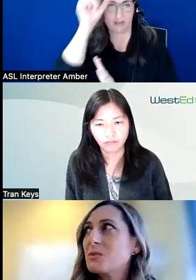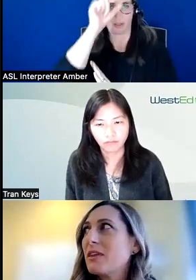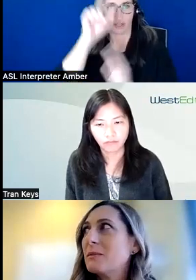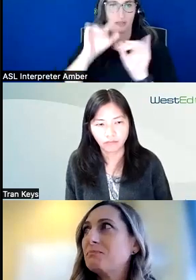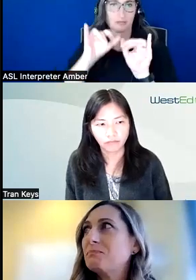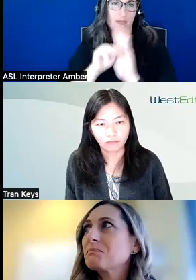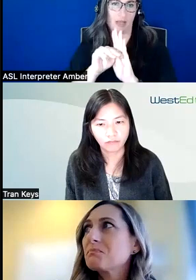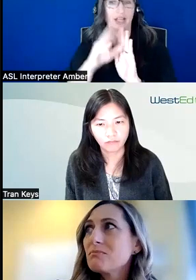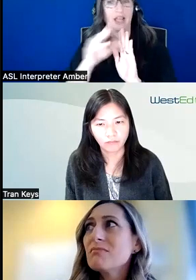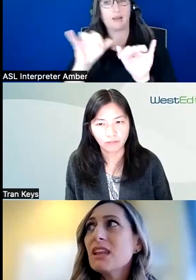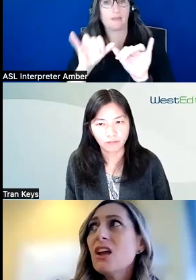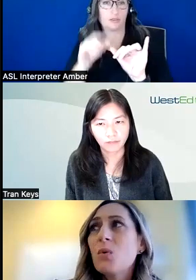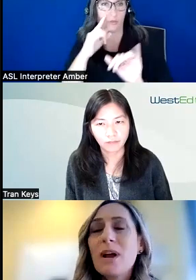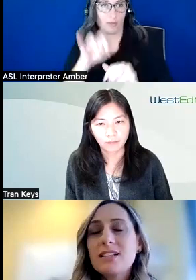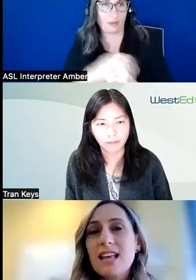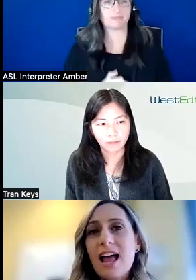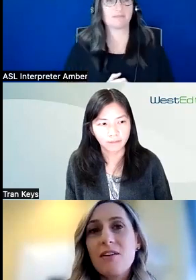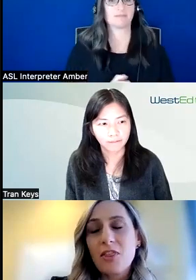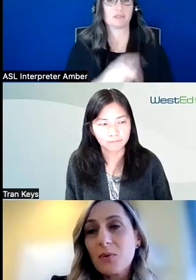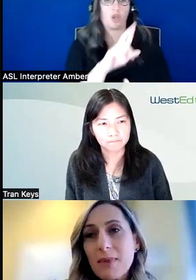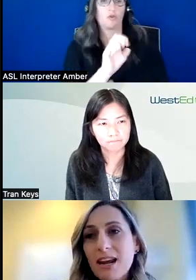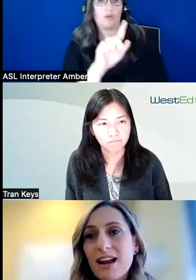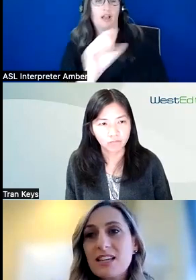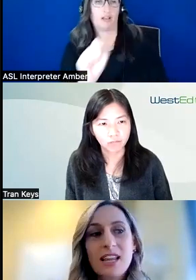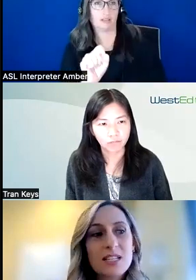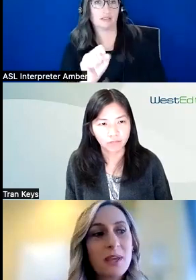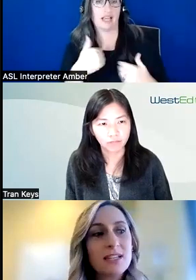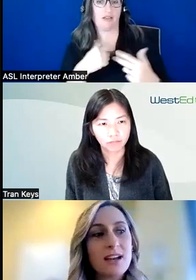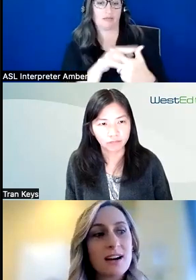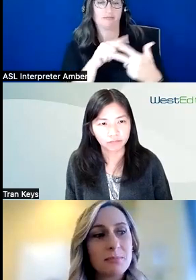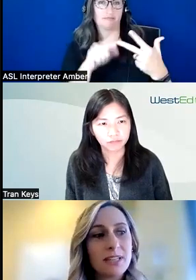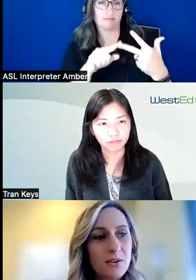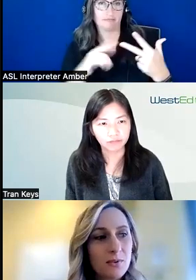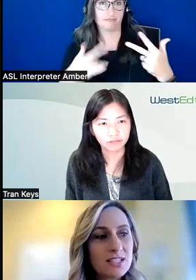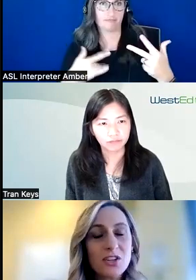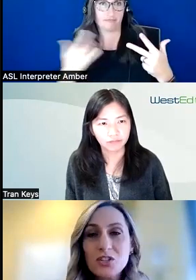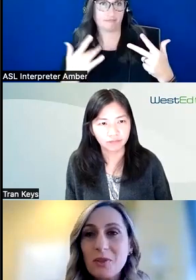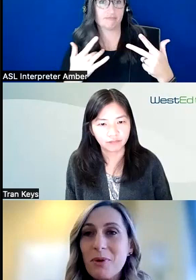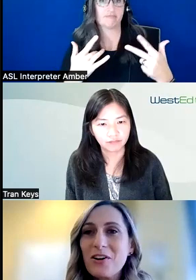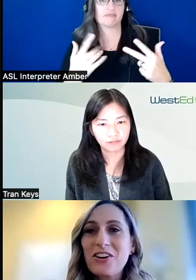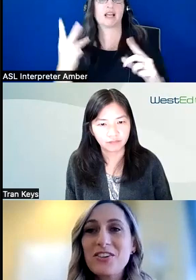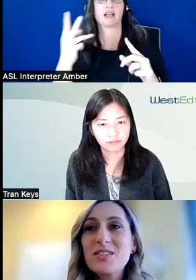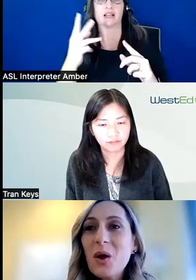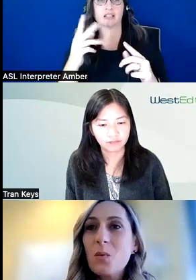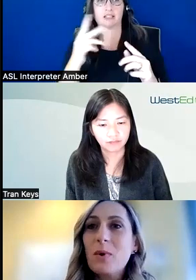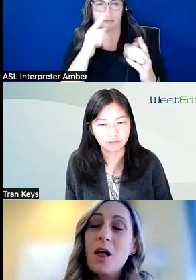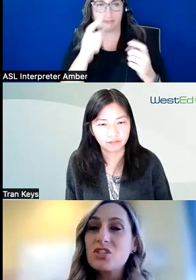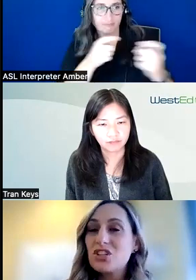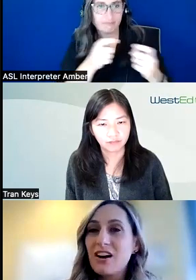with it. RELs have three main activities: we conduct applied research with partners; we help share